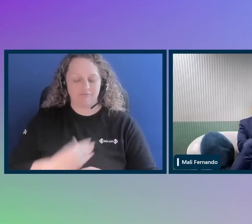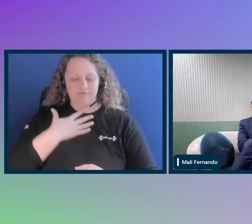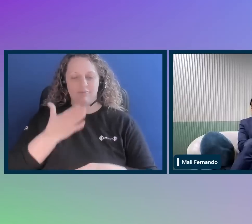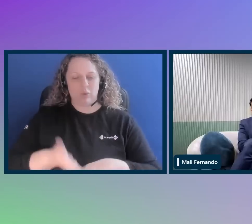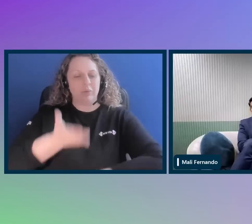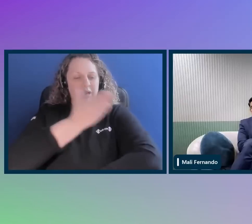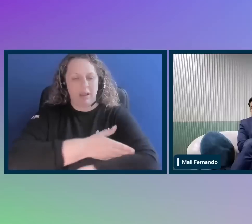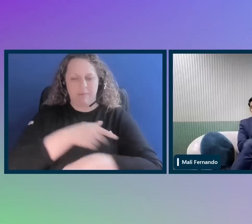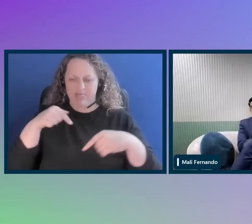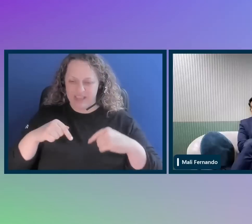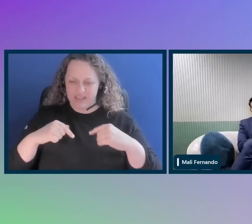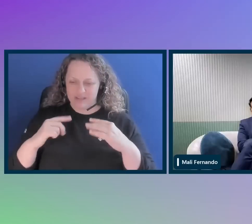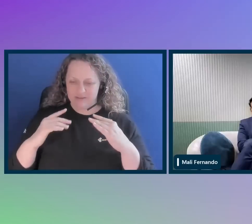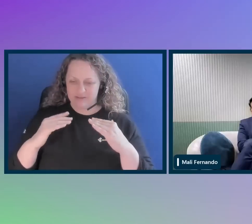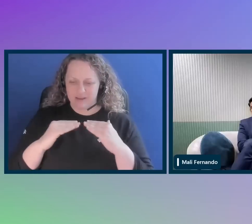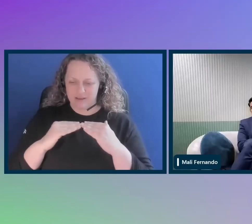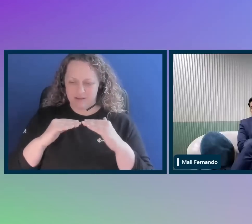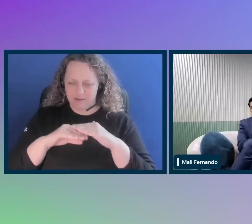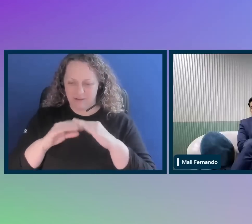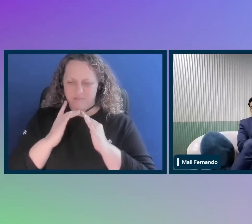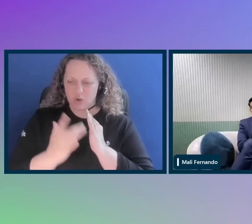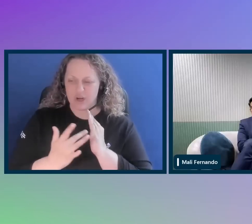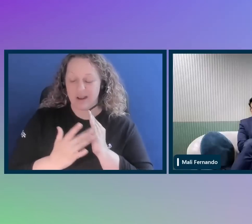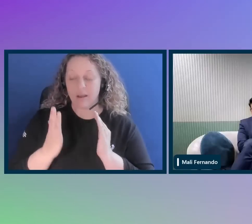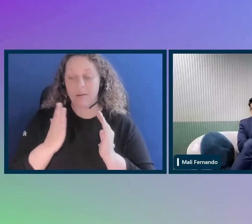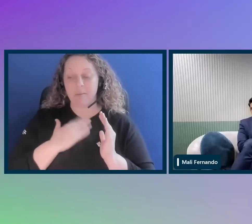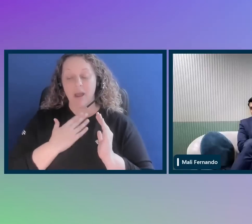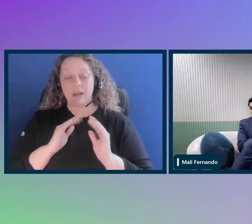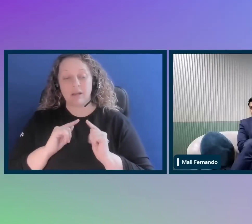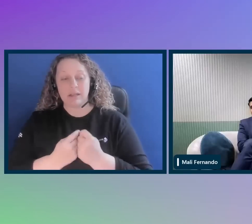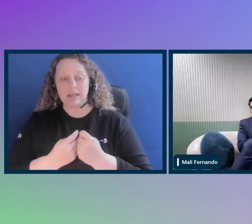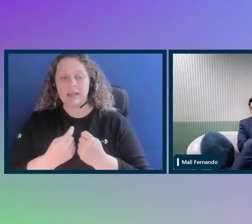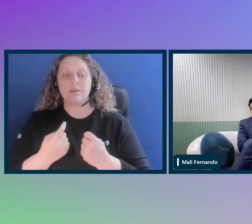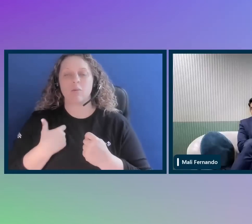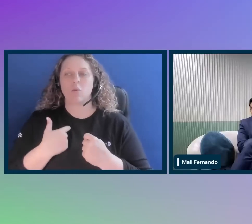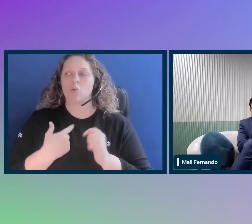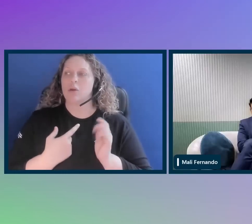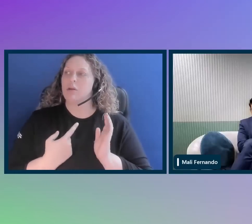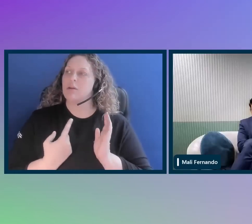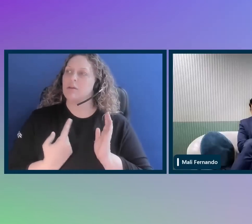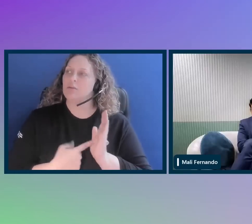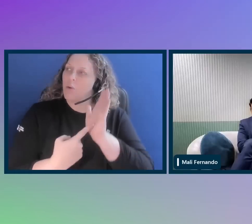I think what we have to do within my team is prove to people that it can be done.